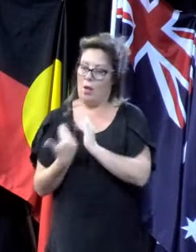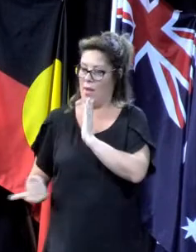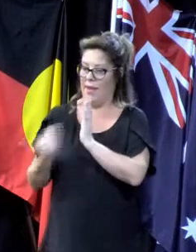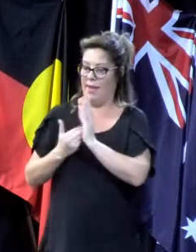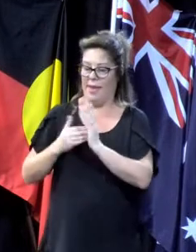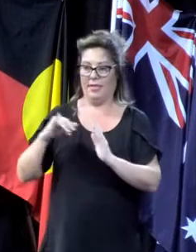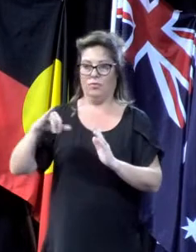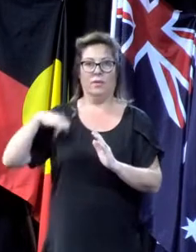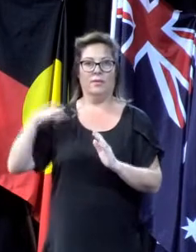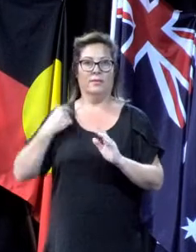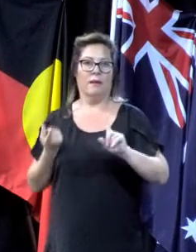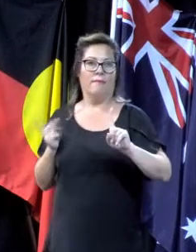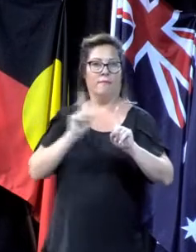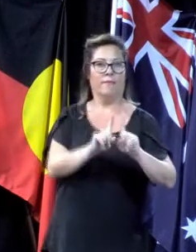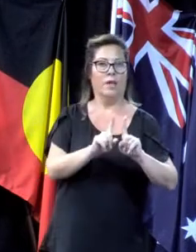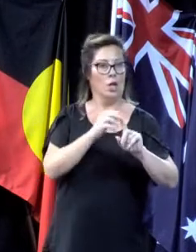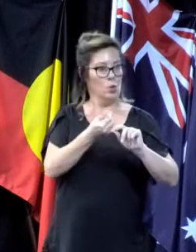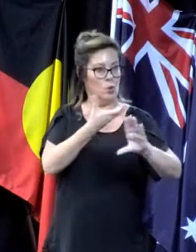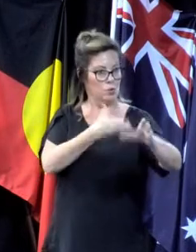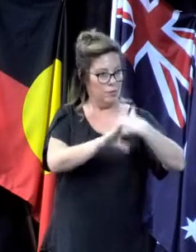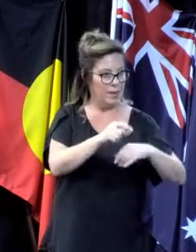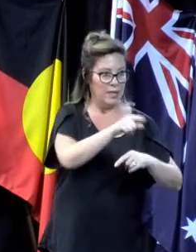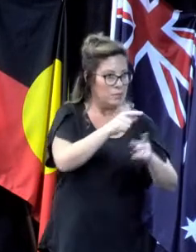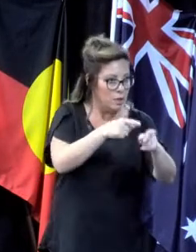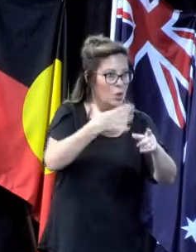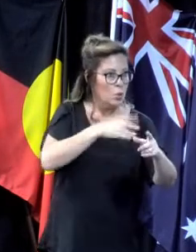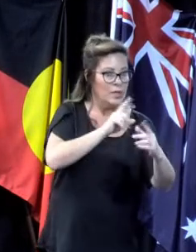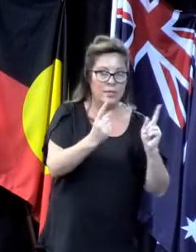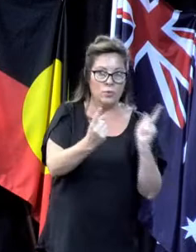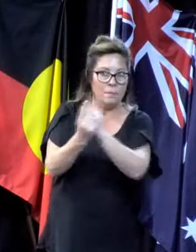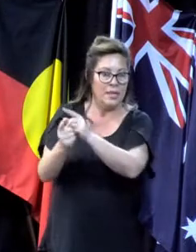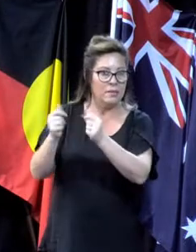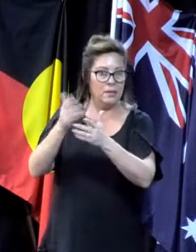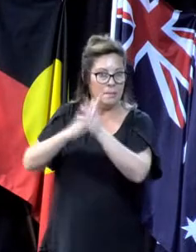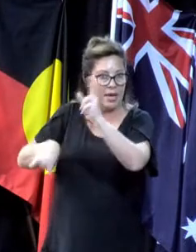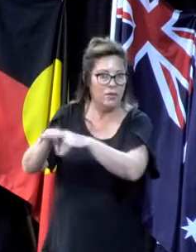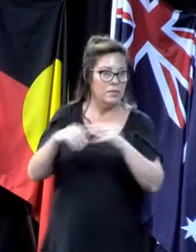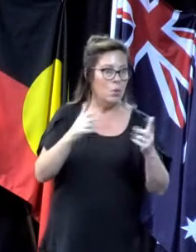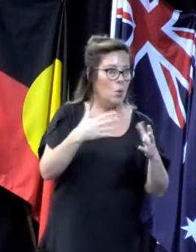when meeting with parents and other stakeholders. This would allow time for support of teachers